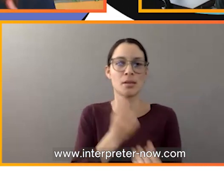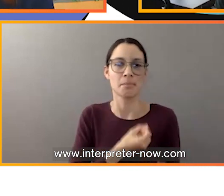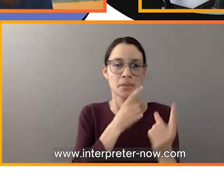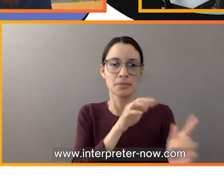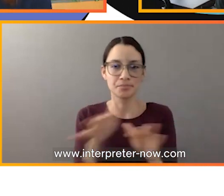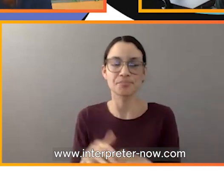Nice.